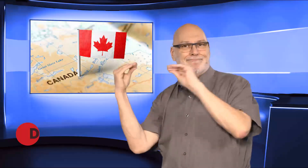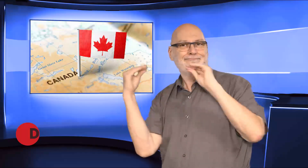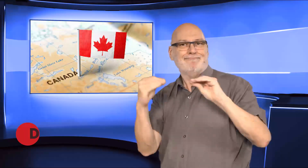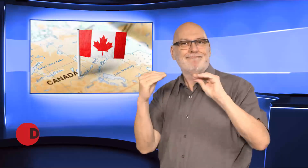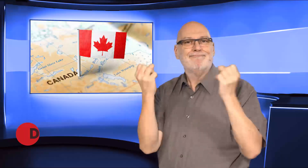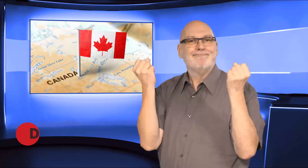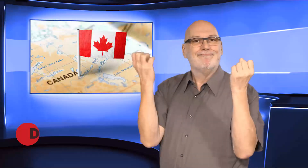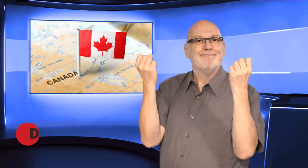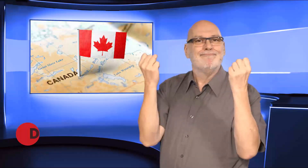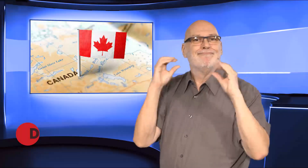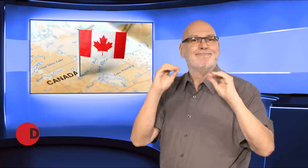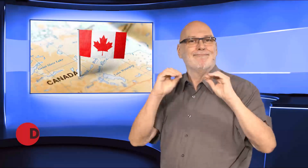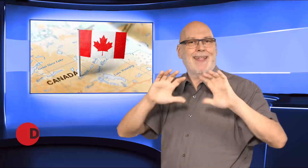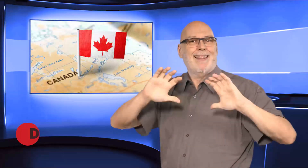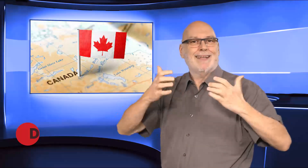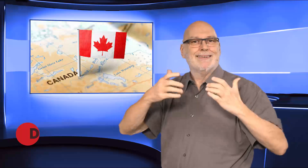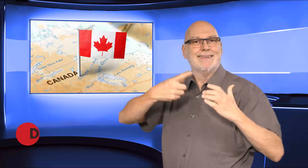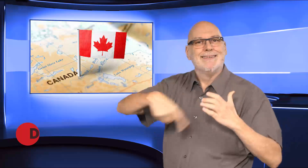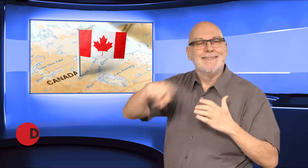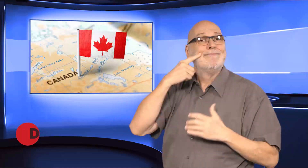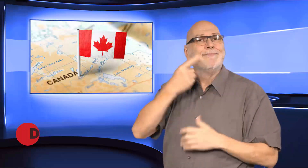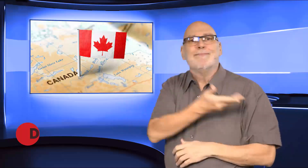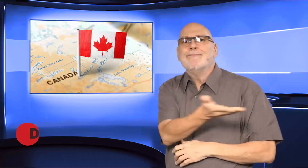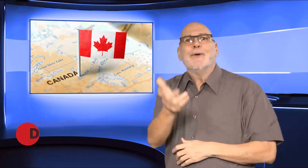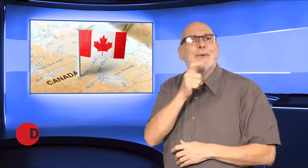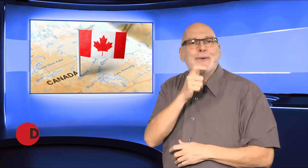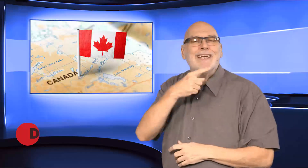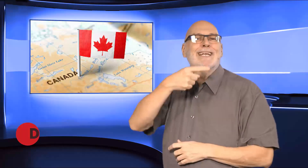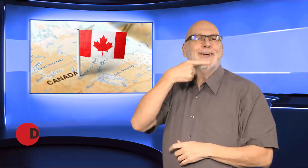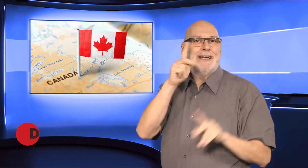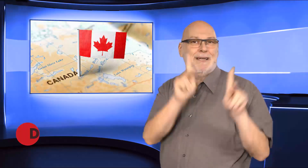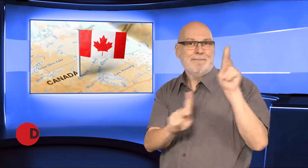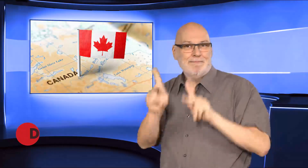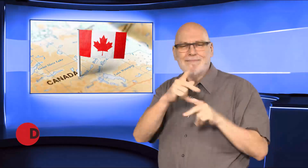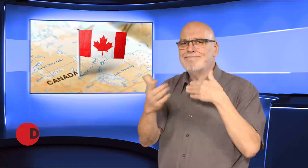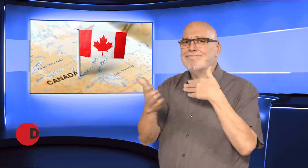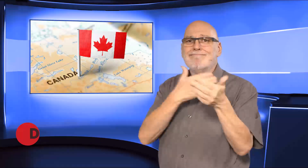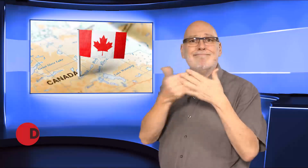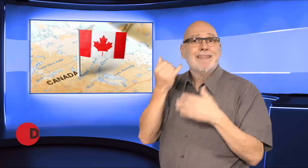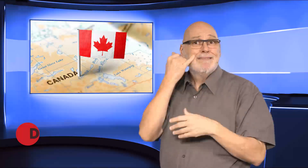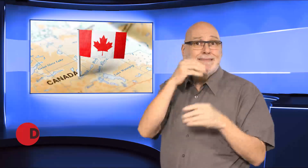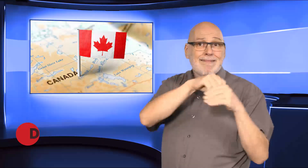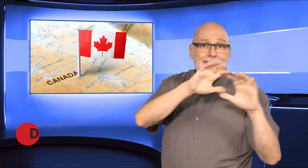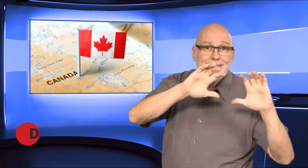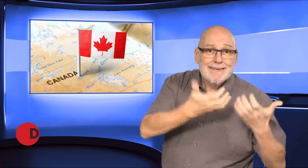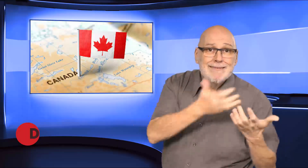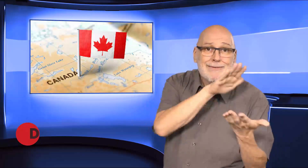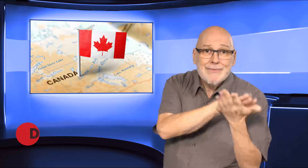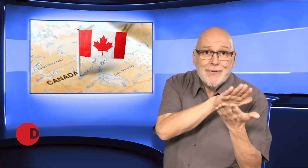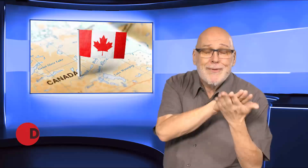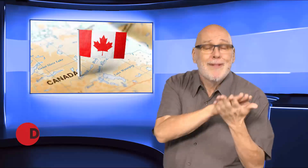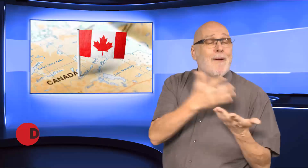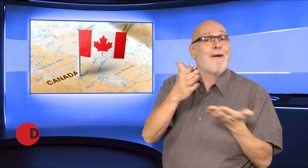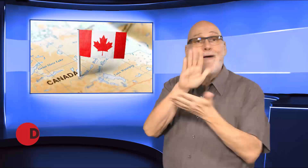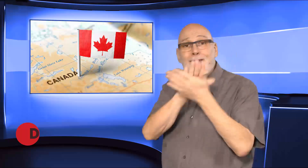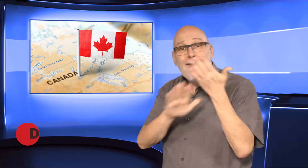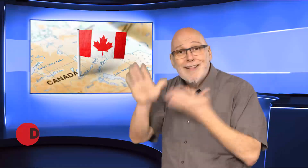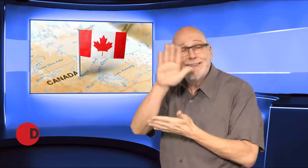sign language classes to hearing people no matter if in schools, colleges,